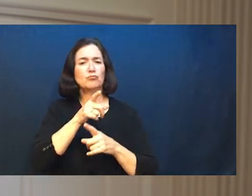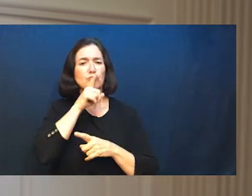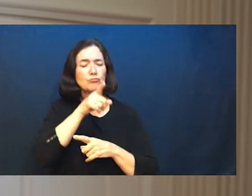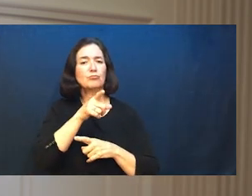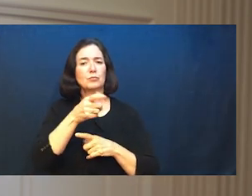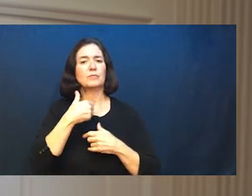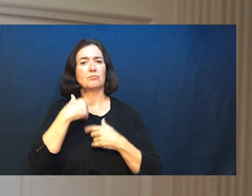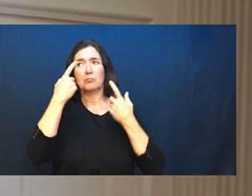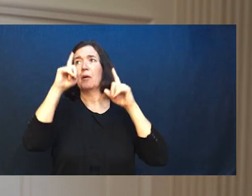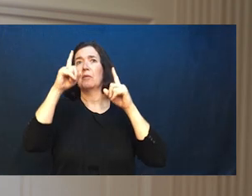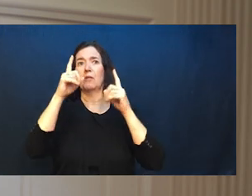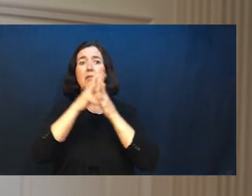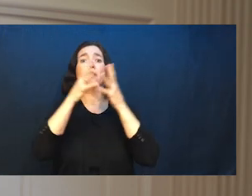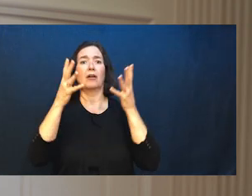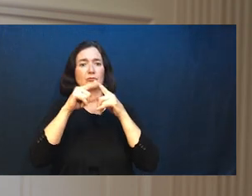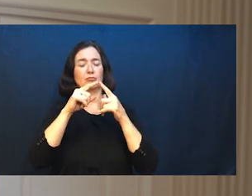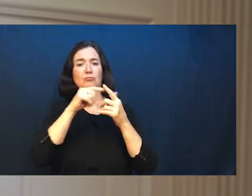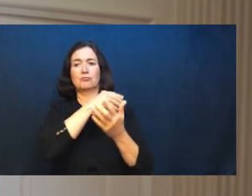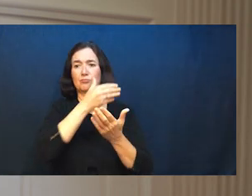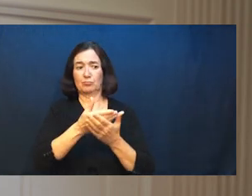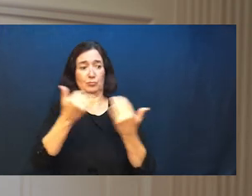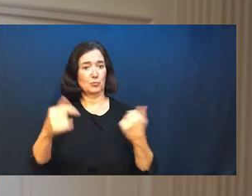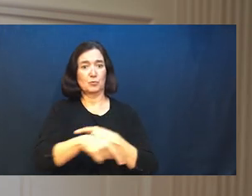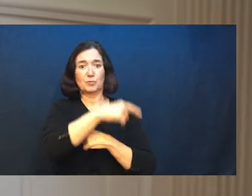You certainly have accomplished much to get yourself into